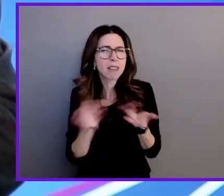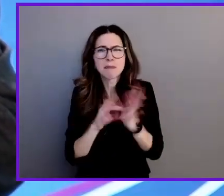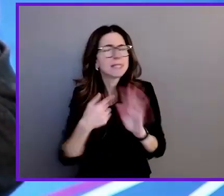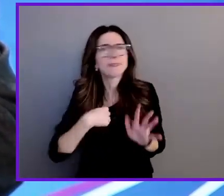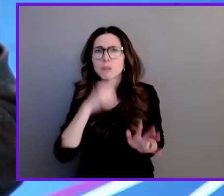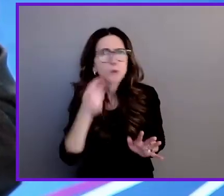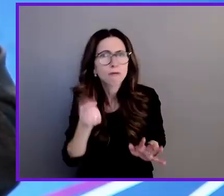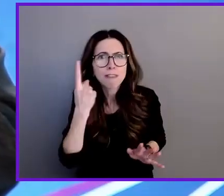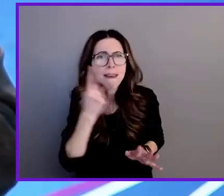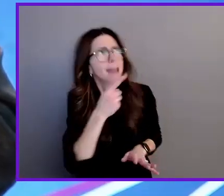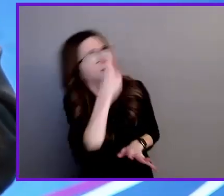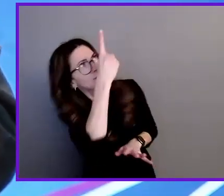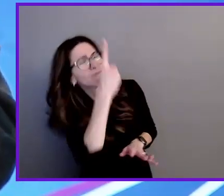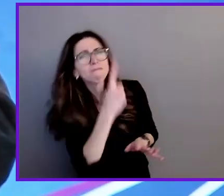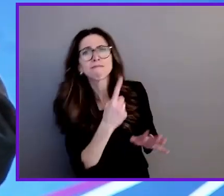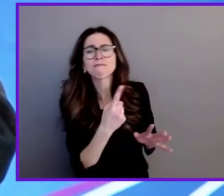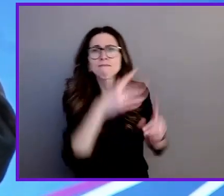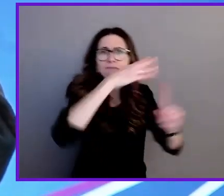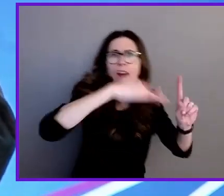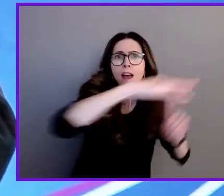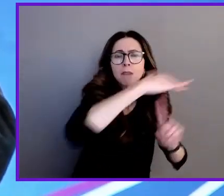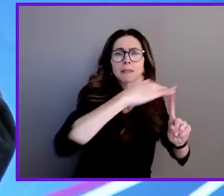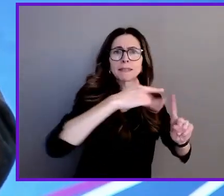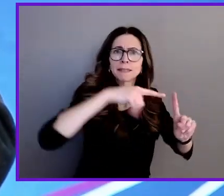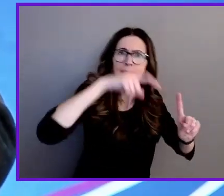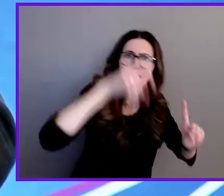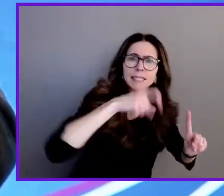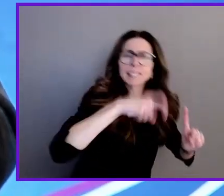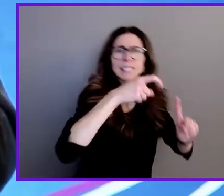Partners on the ground understand their communities in profound,